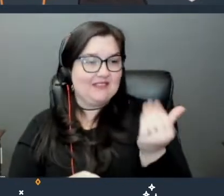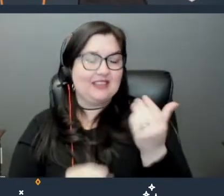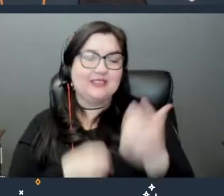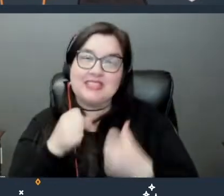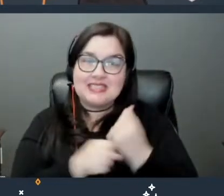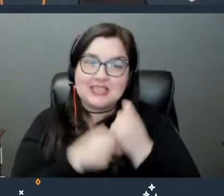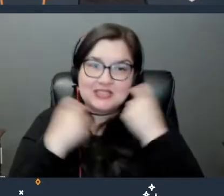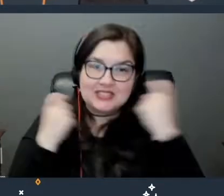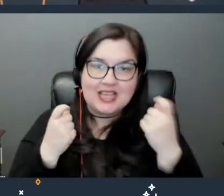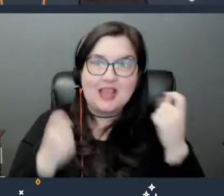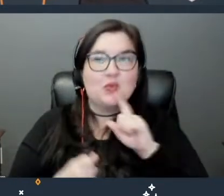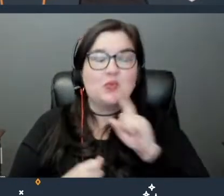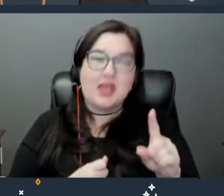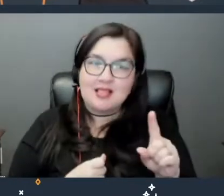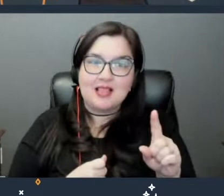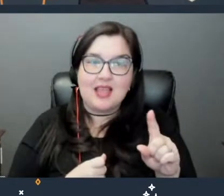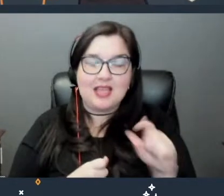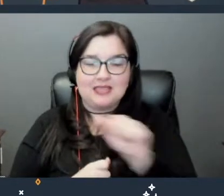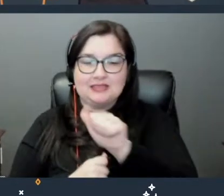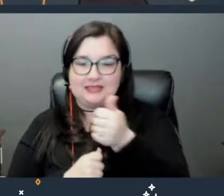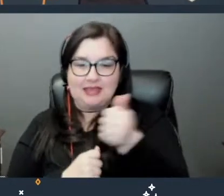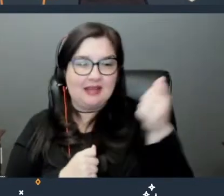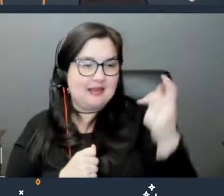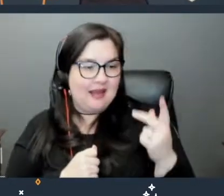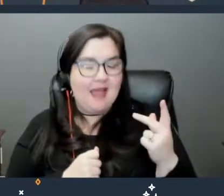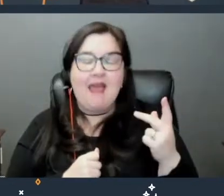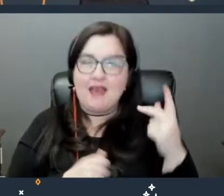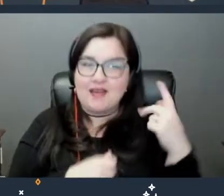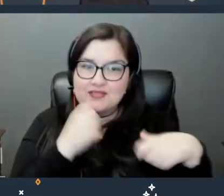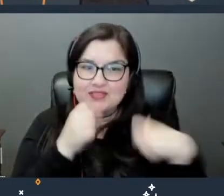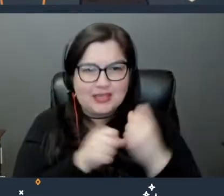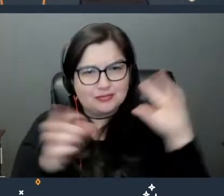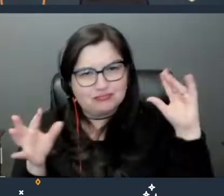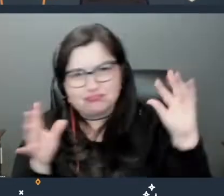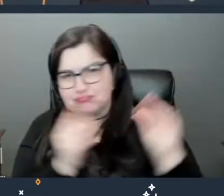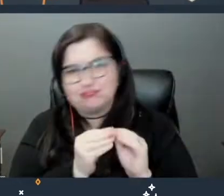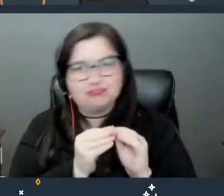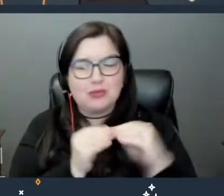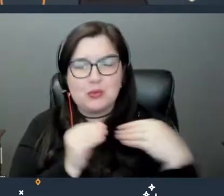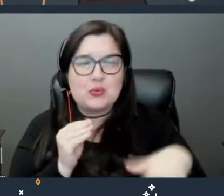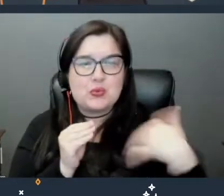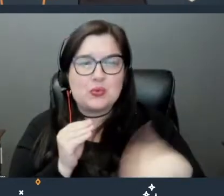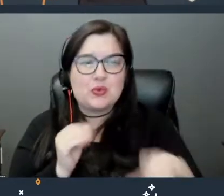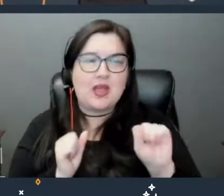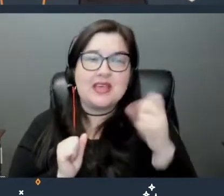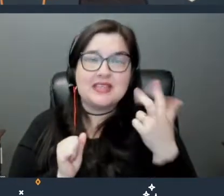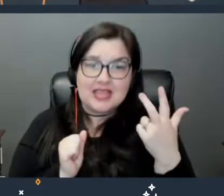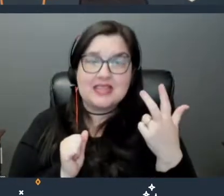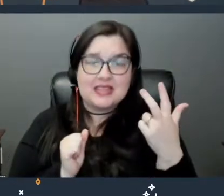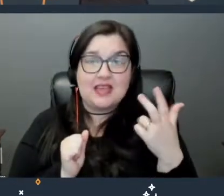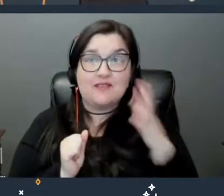of innovation and customer obsession that goes into building S3. If this is your second straight year joining us, then welcome back.